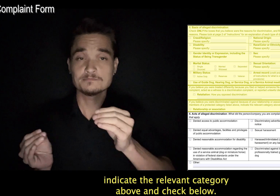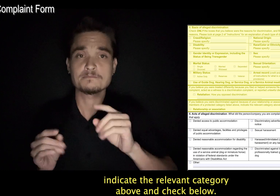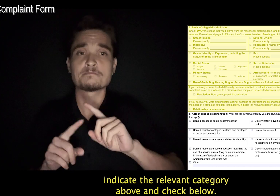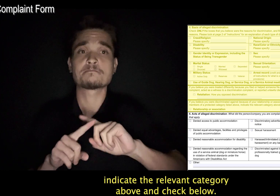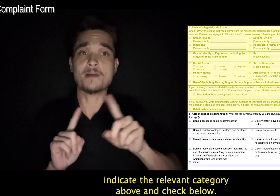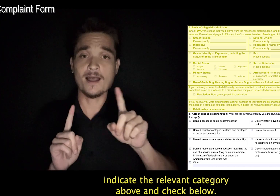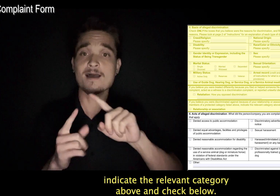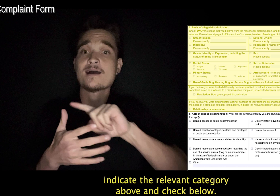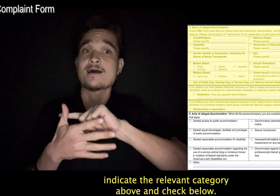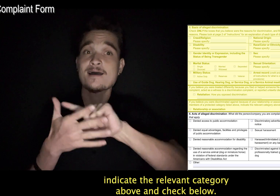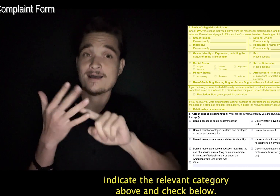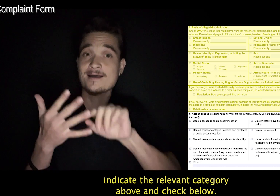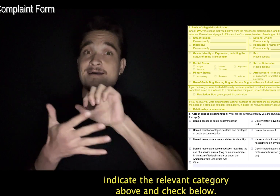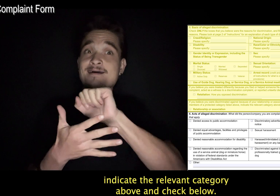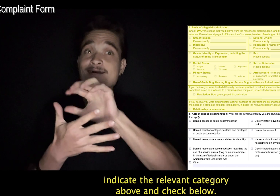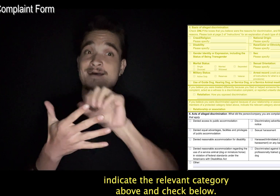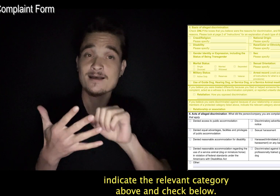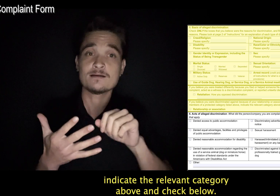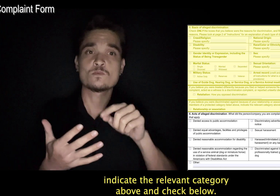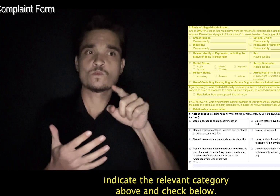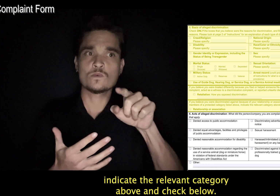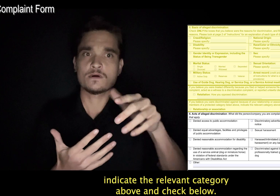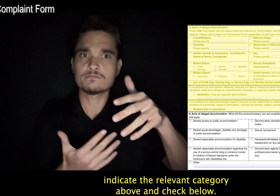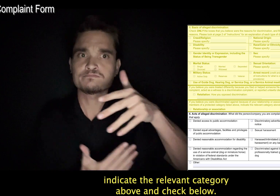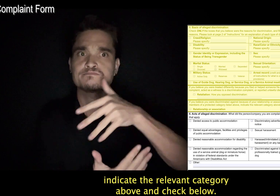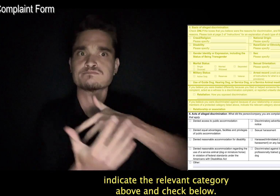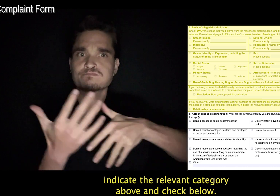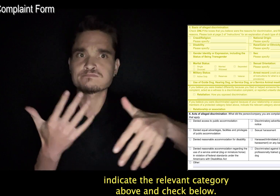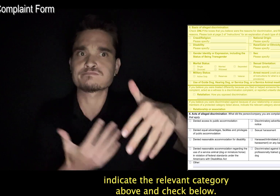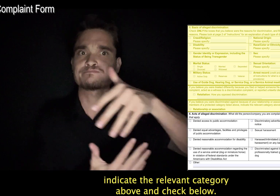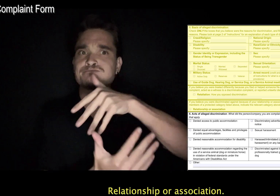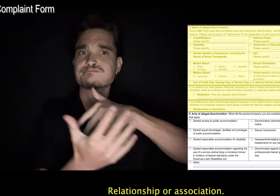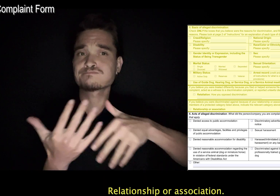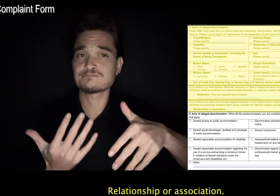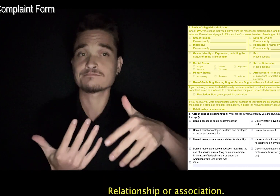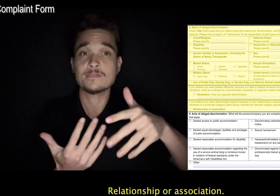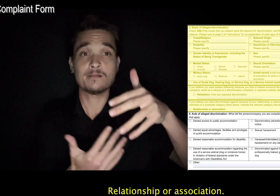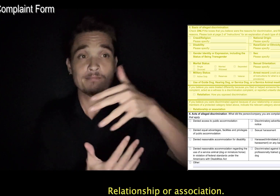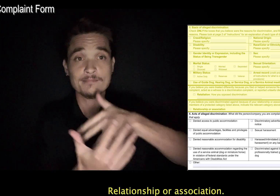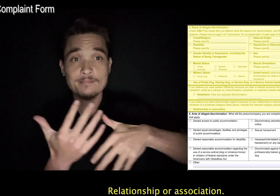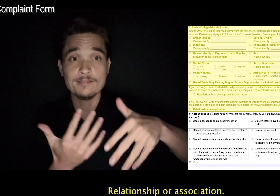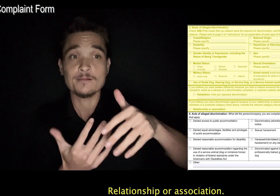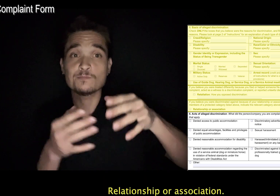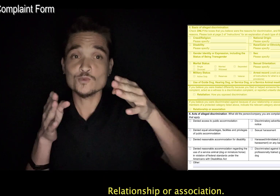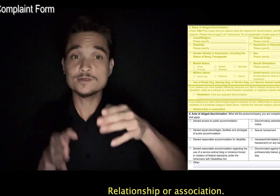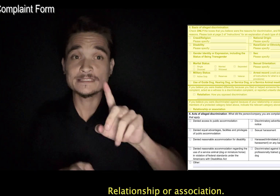indicate the relevant category above and check below. Relationship or association.